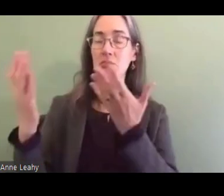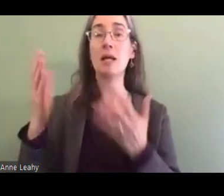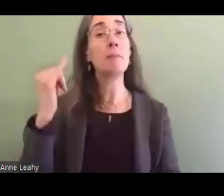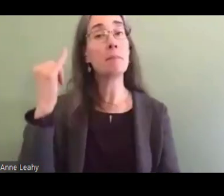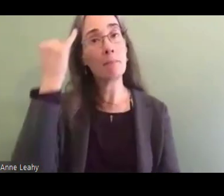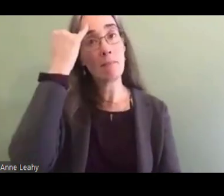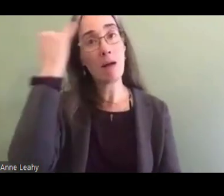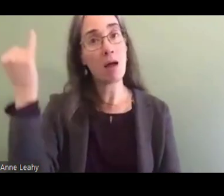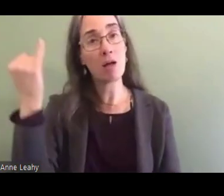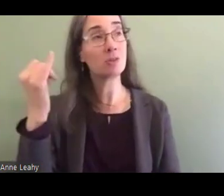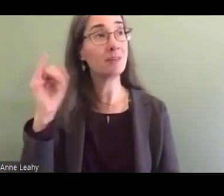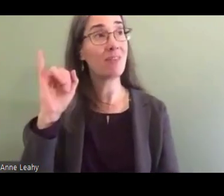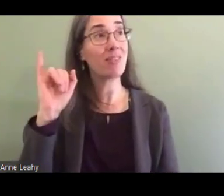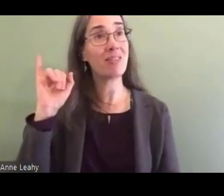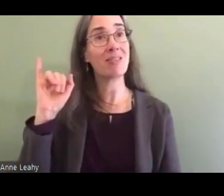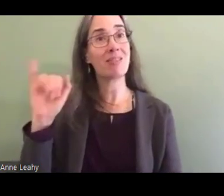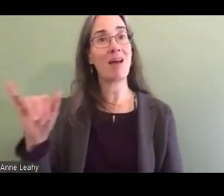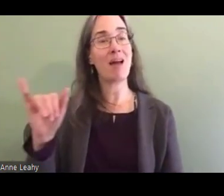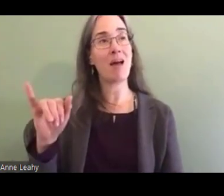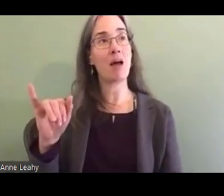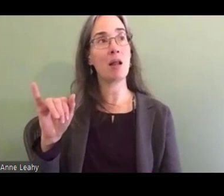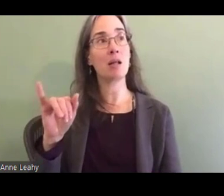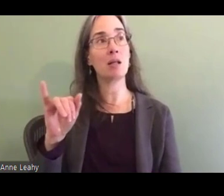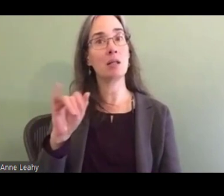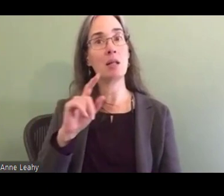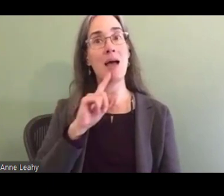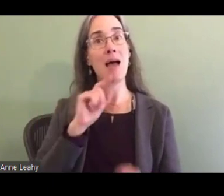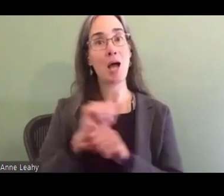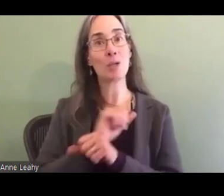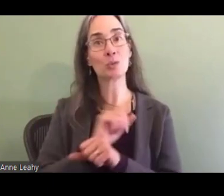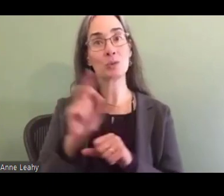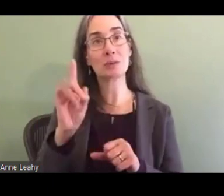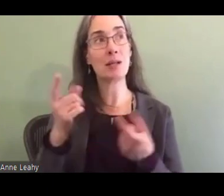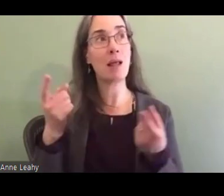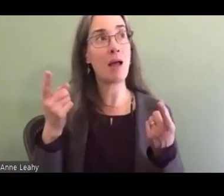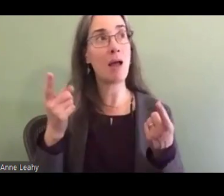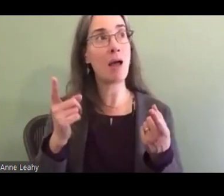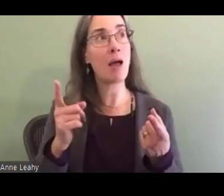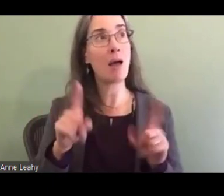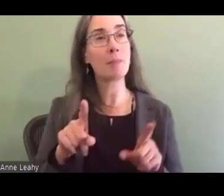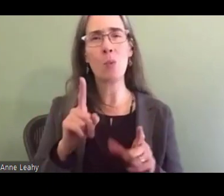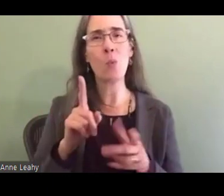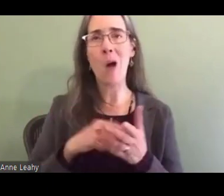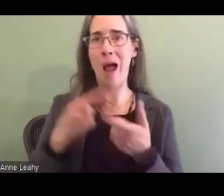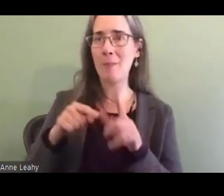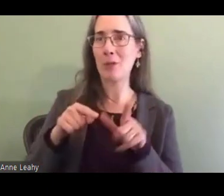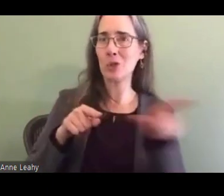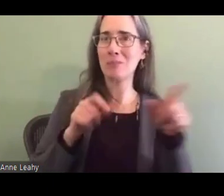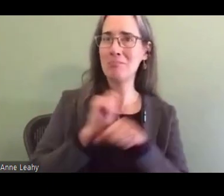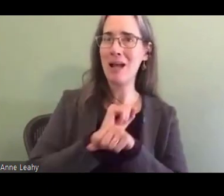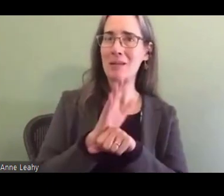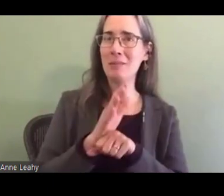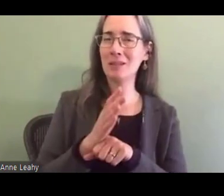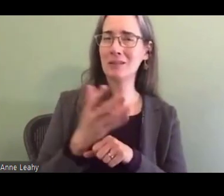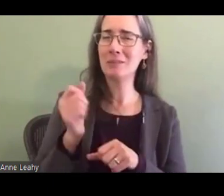Imagine if that would have actually happened. What would have happened during the pandemic, right?